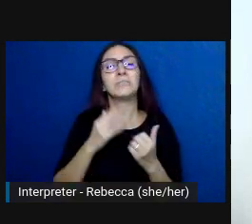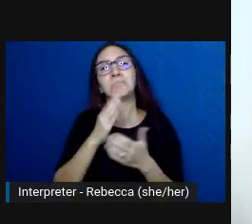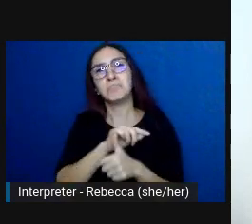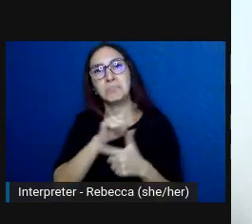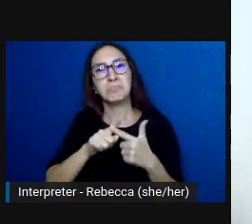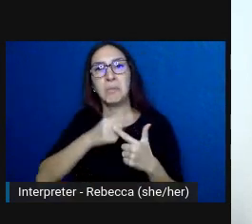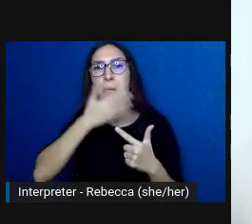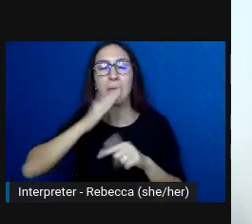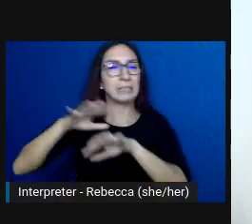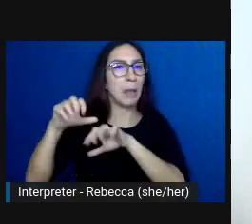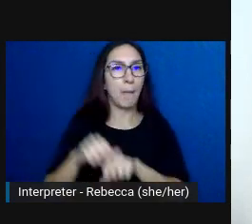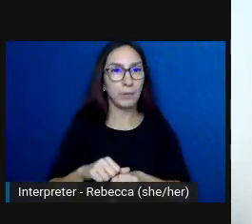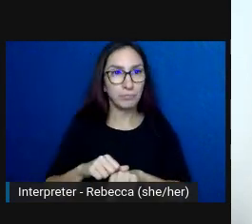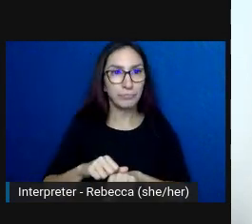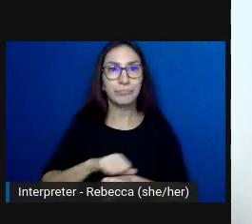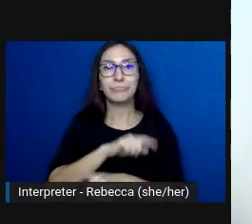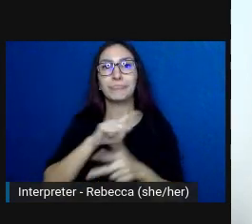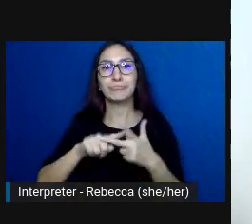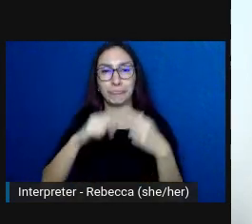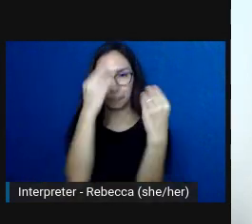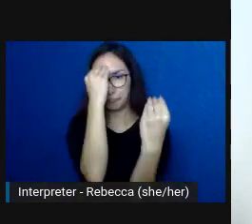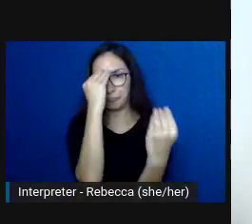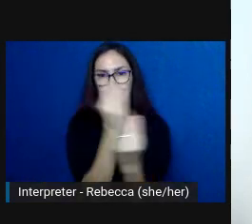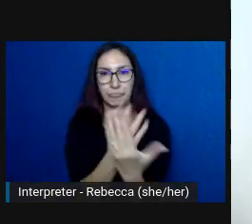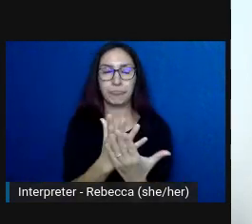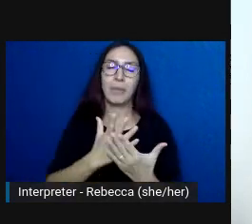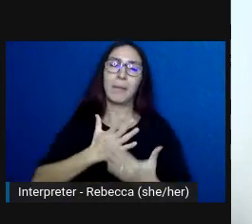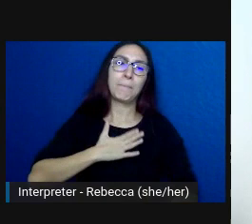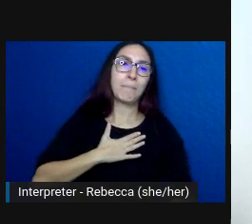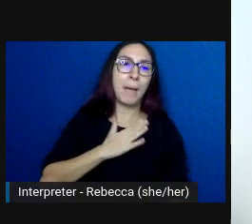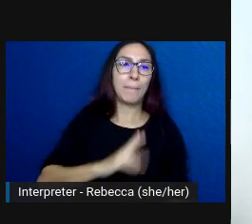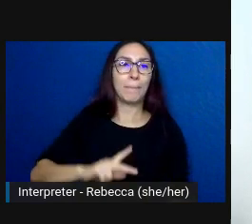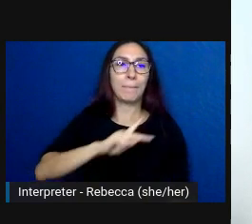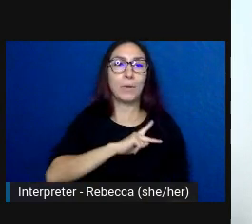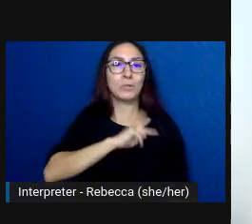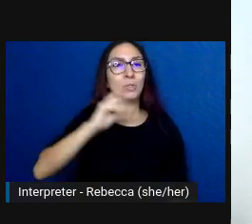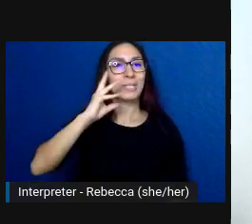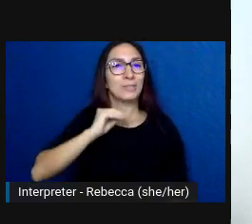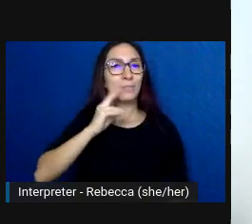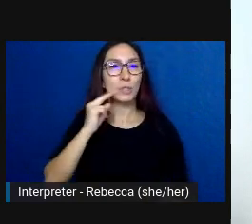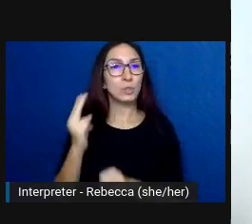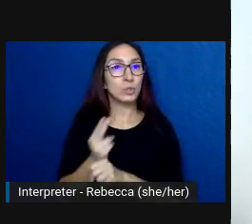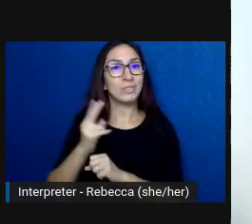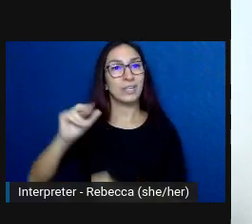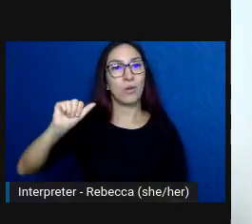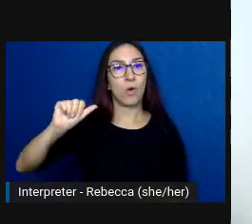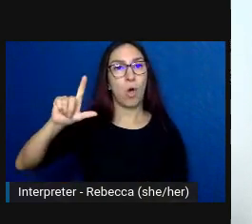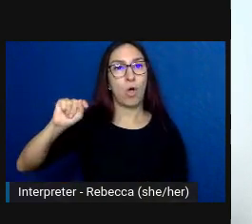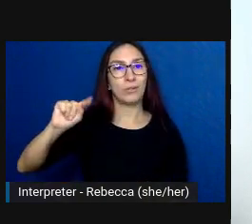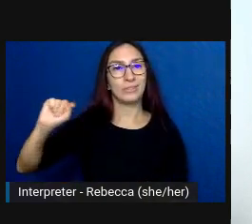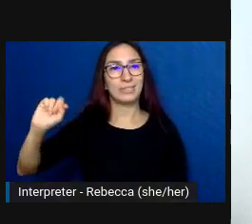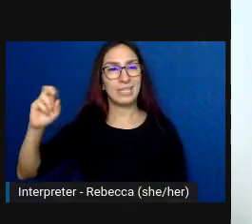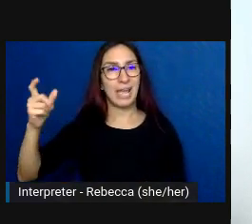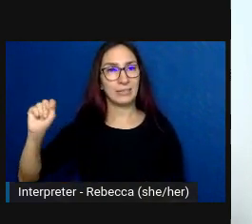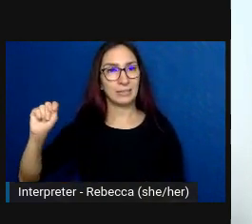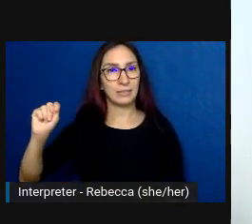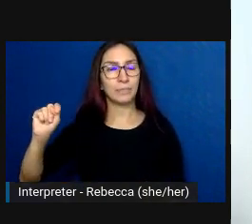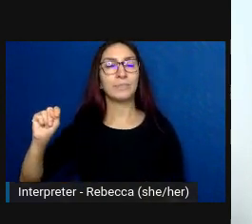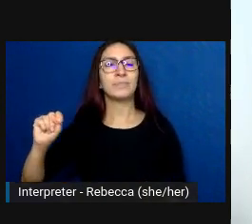while sharing my personal experience with alt text. Now, definition of alt text.